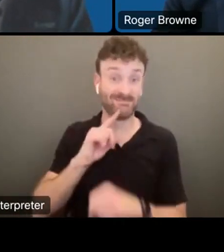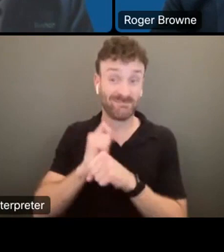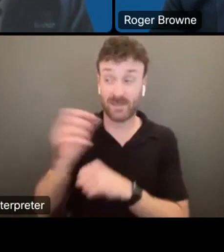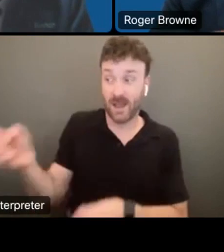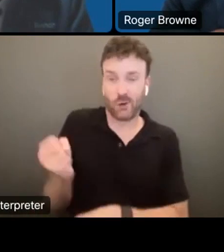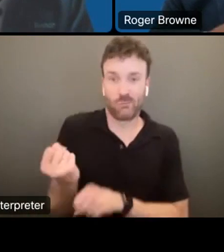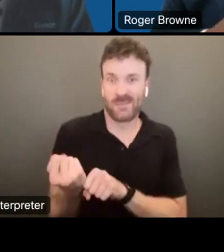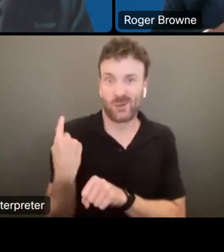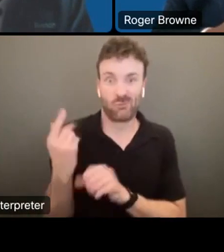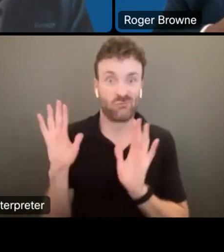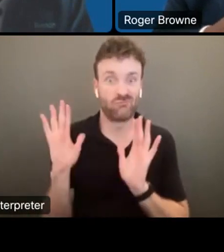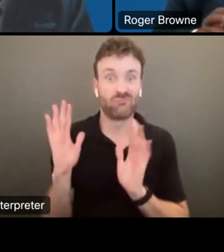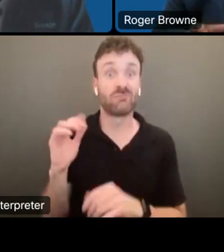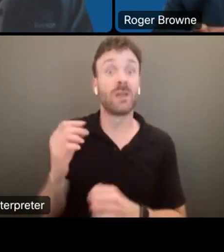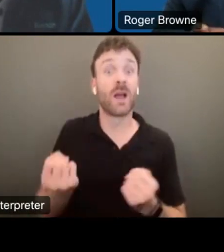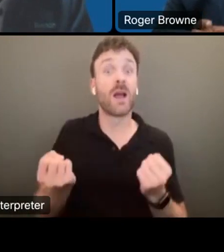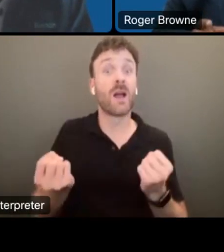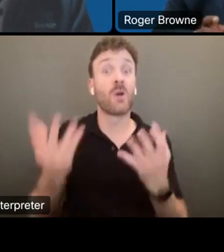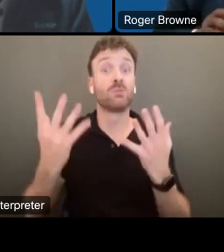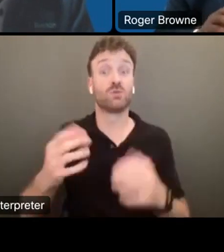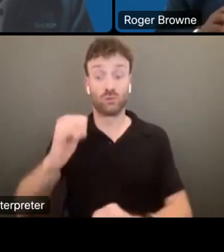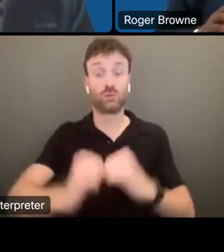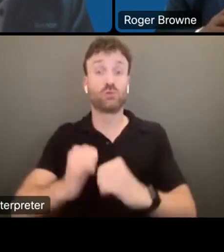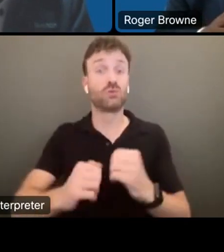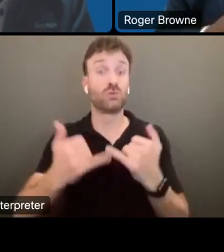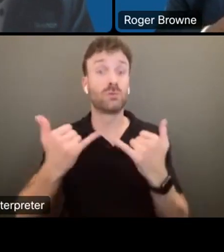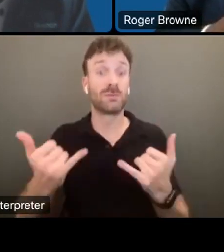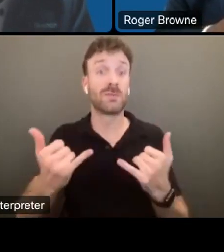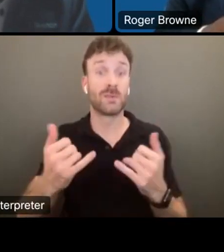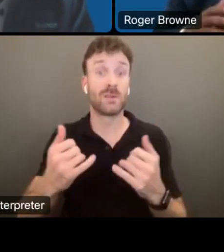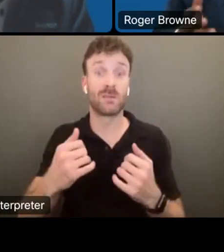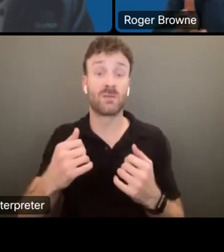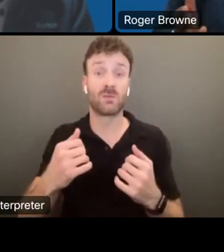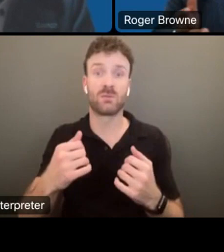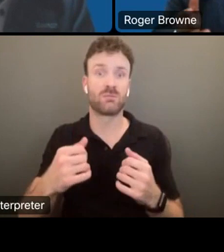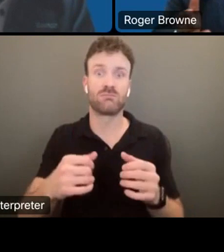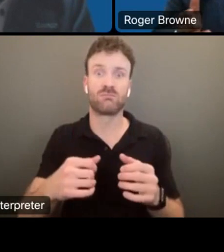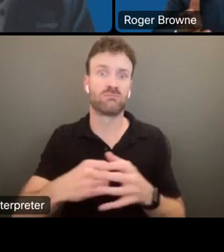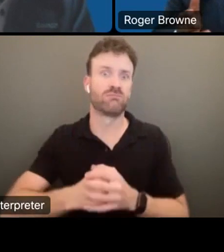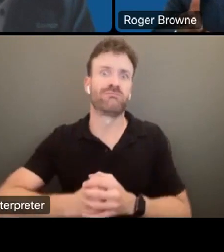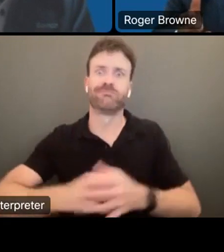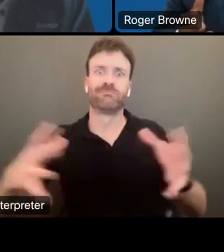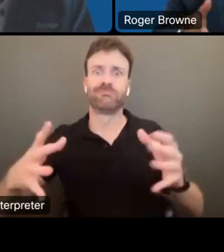The volume of construction work exponentially increased over the past few years through